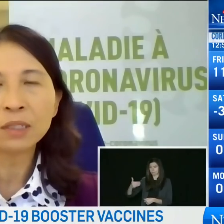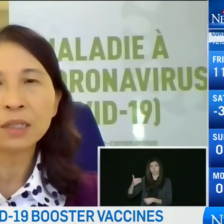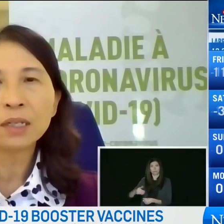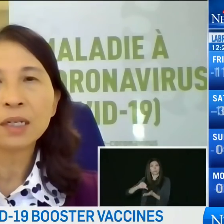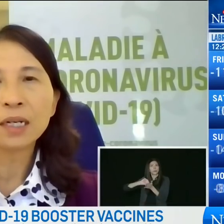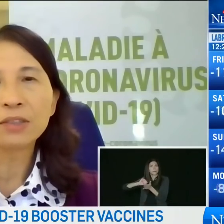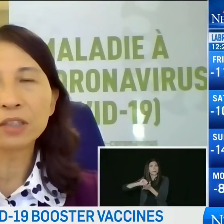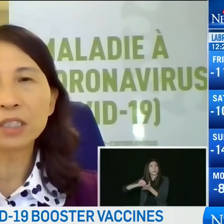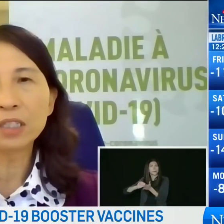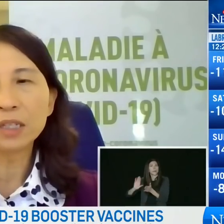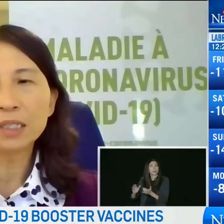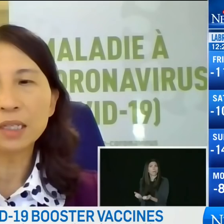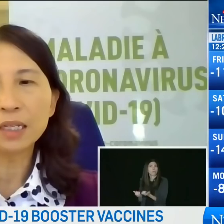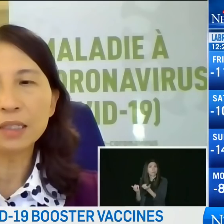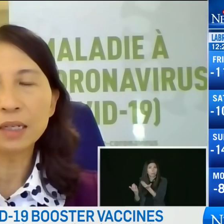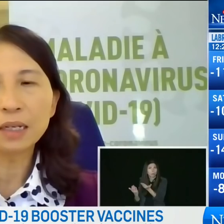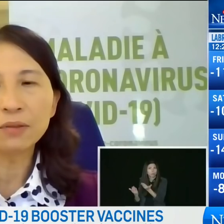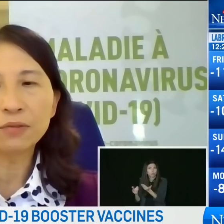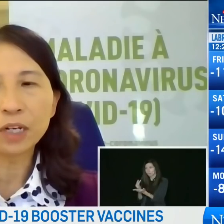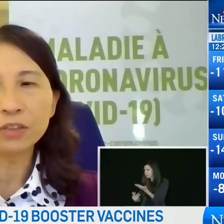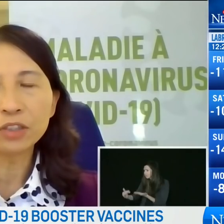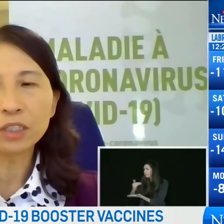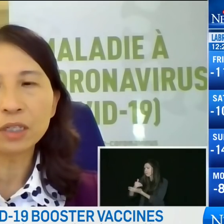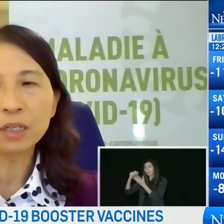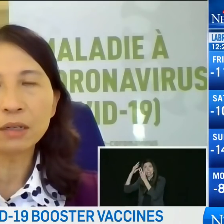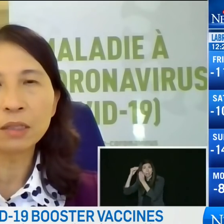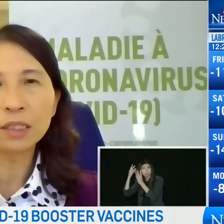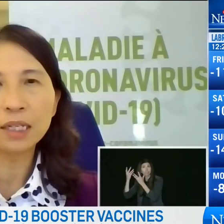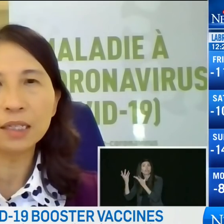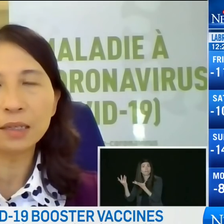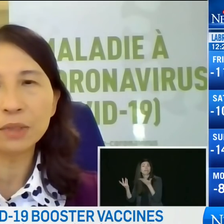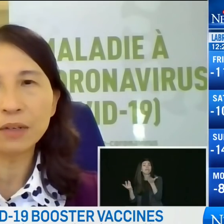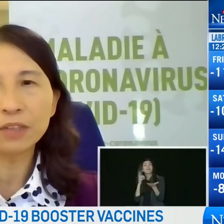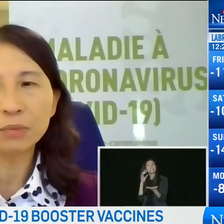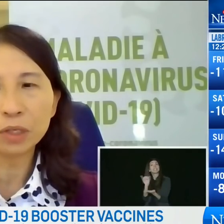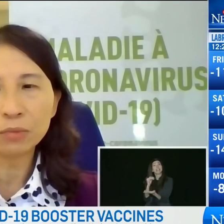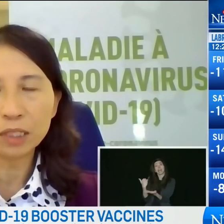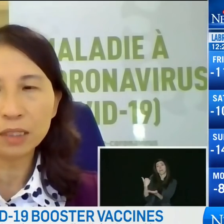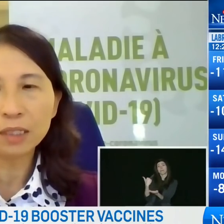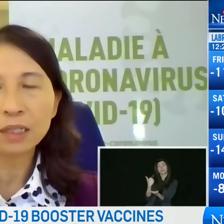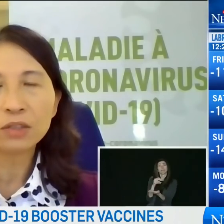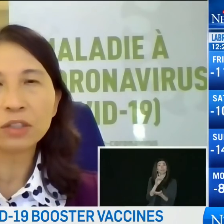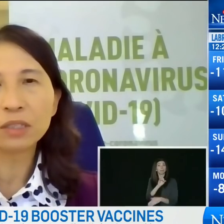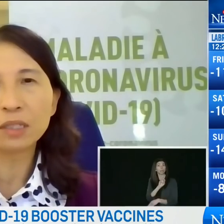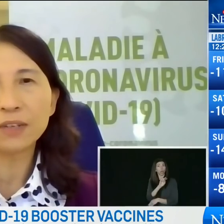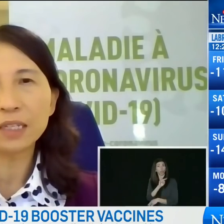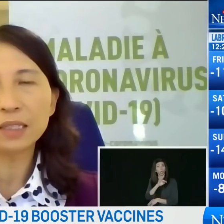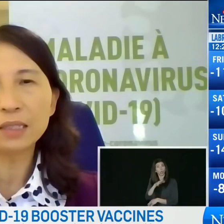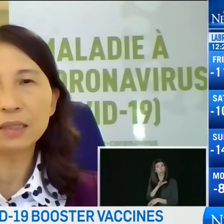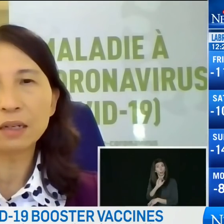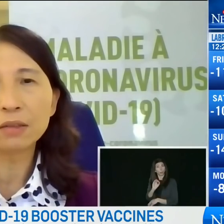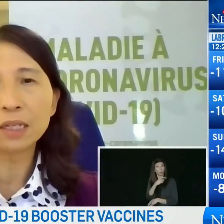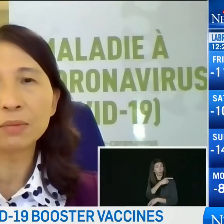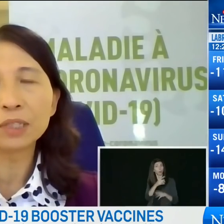ALSO STRENGTHENS THEIR RECOMMENDATION OVER TIME AS WELL AS MORE DATA BECOMES AVAILABLE.